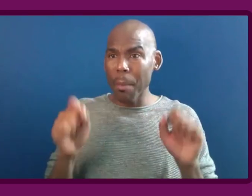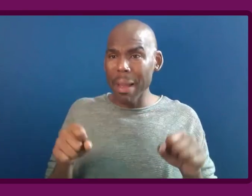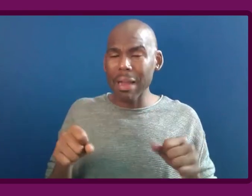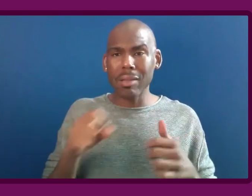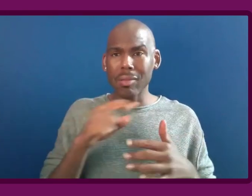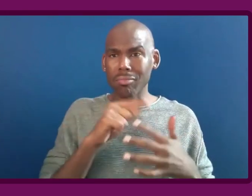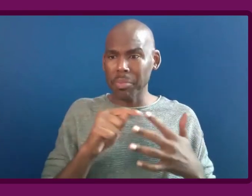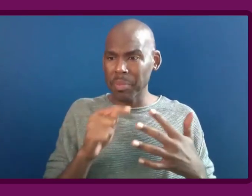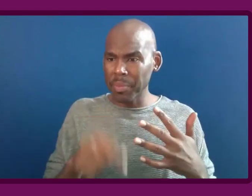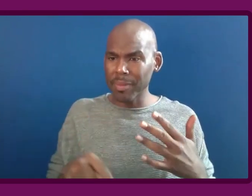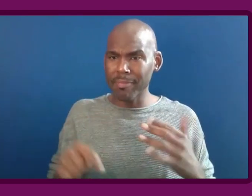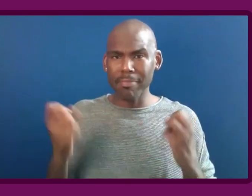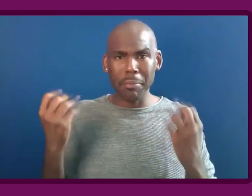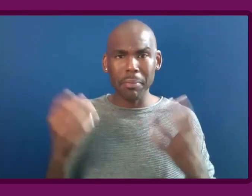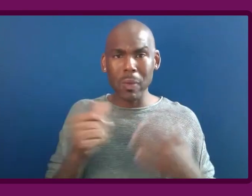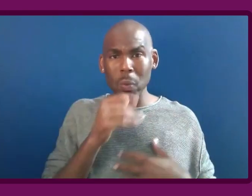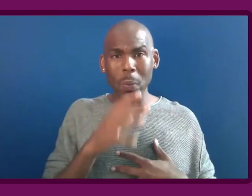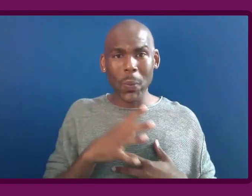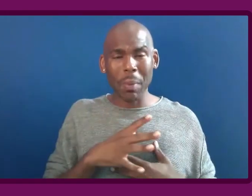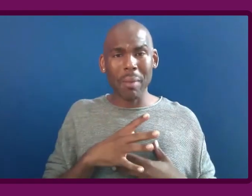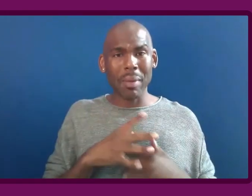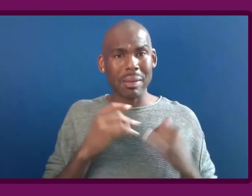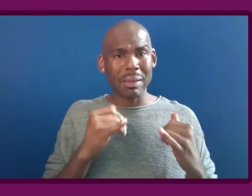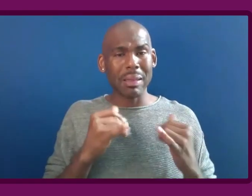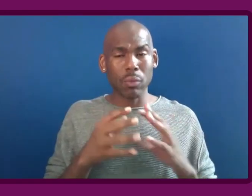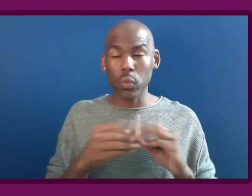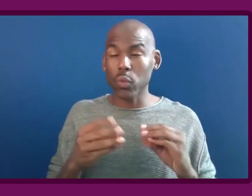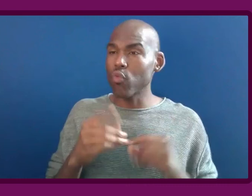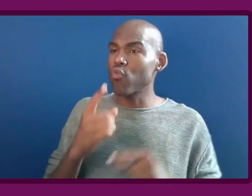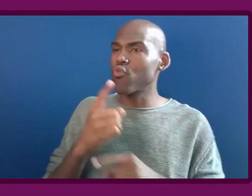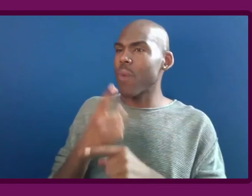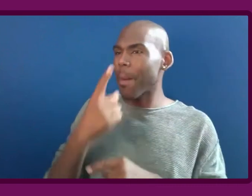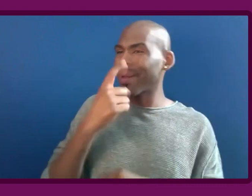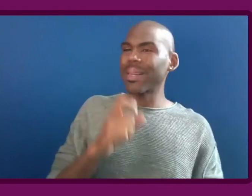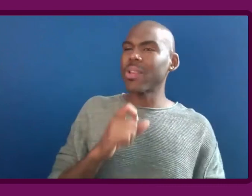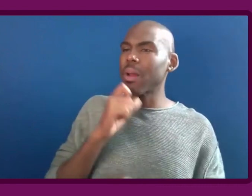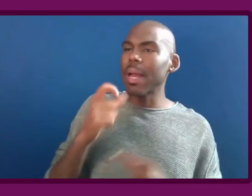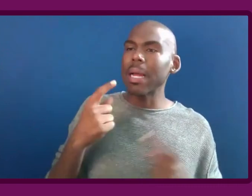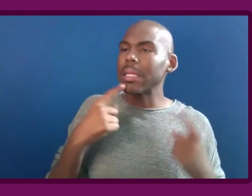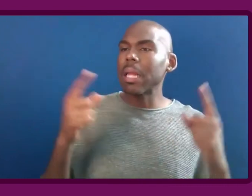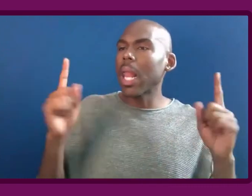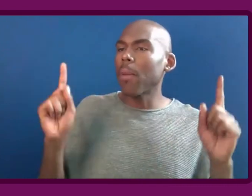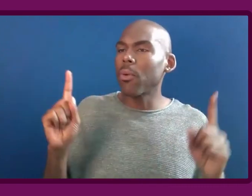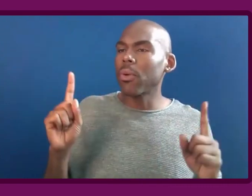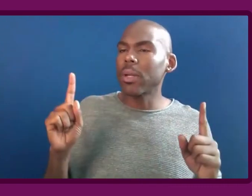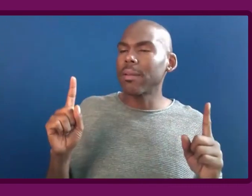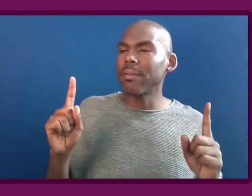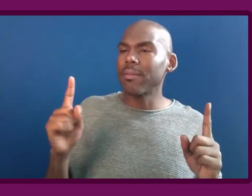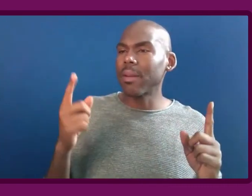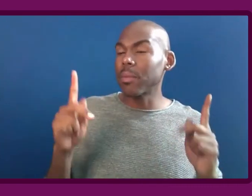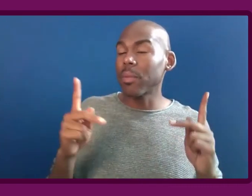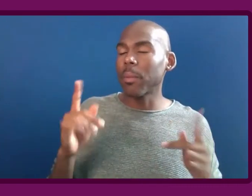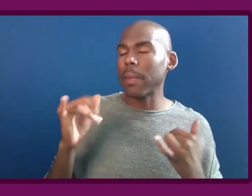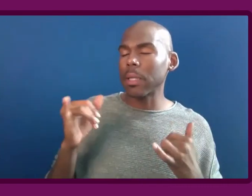fandom. I don't necessarily see that same energy being directed towards people who